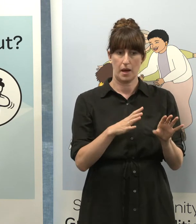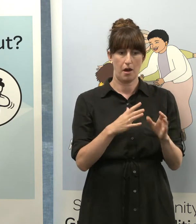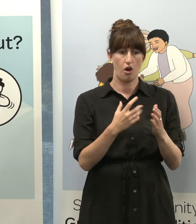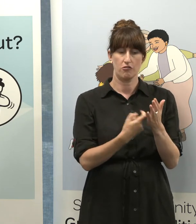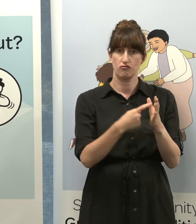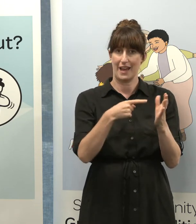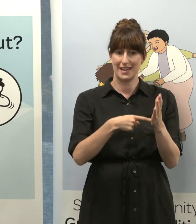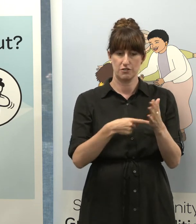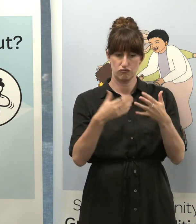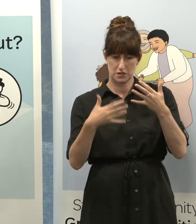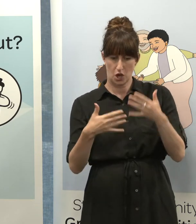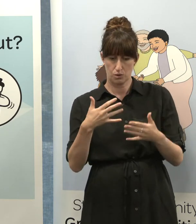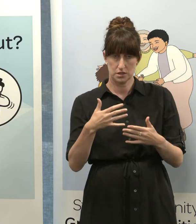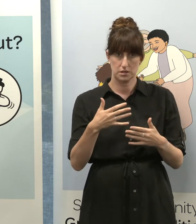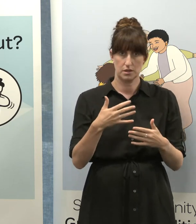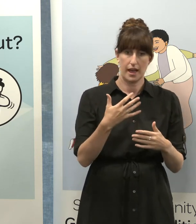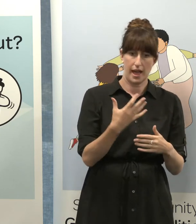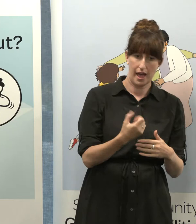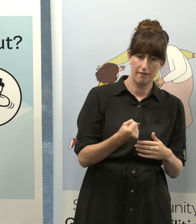record and recording their rapid test.